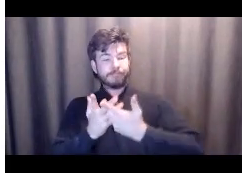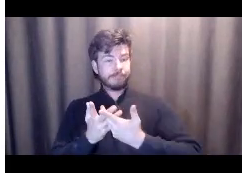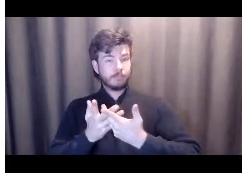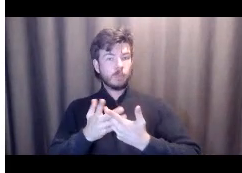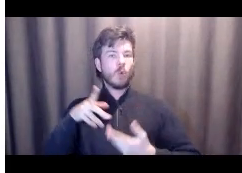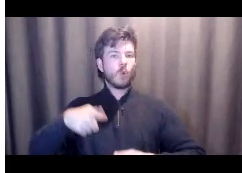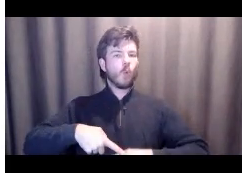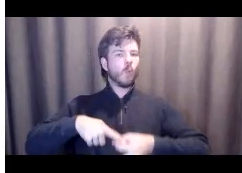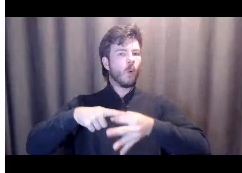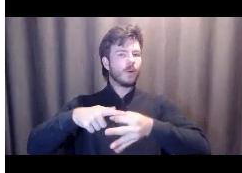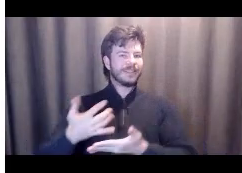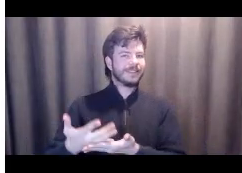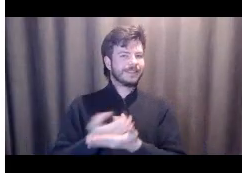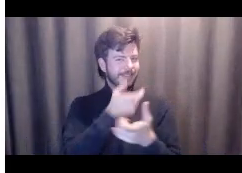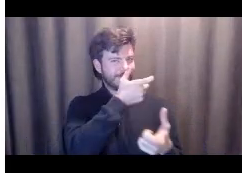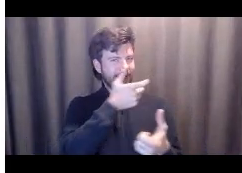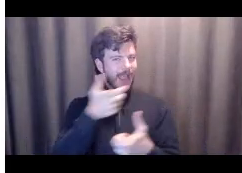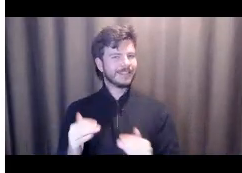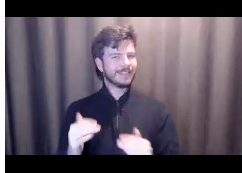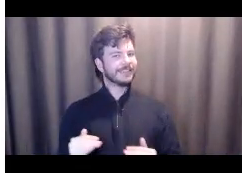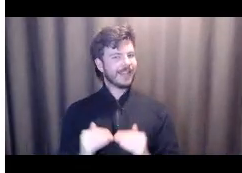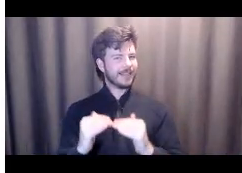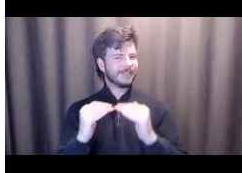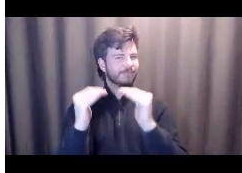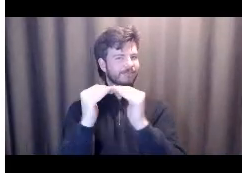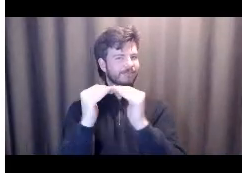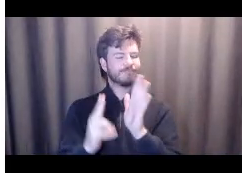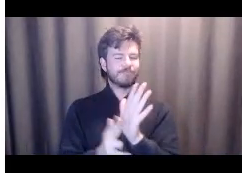and workers with registered providers also